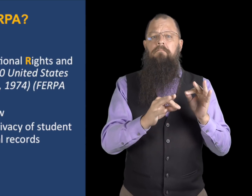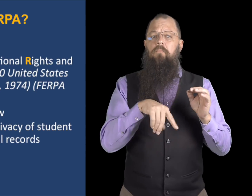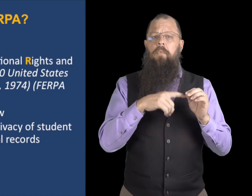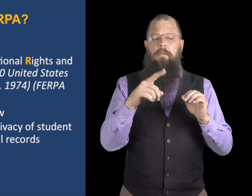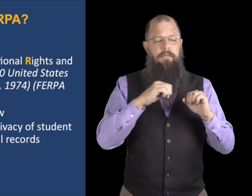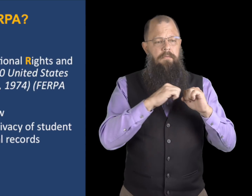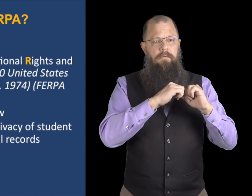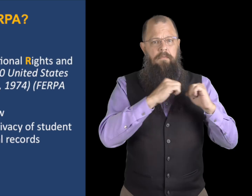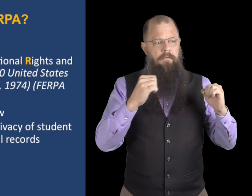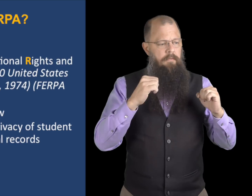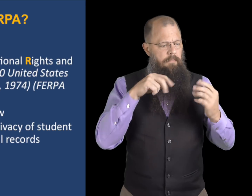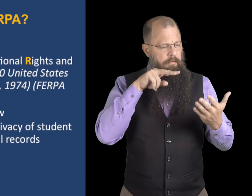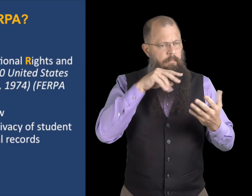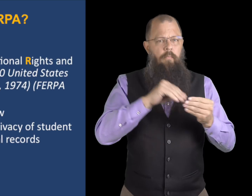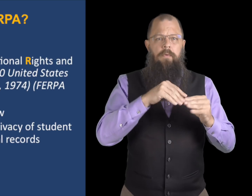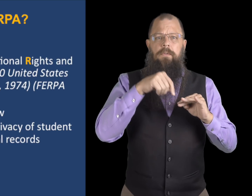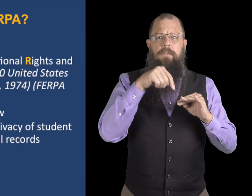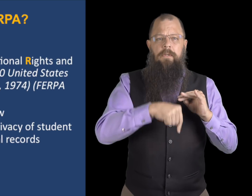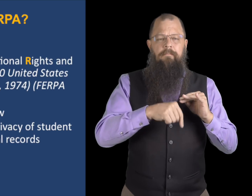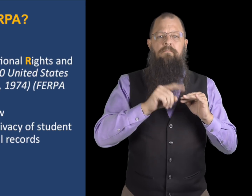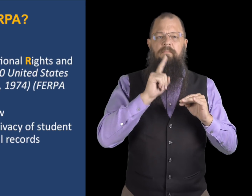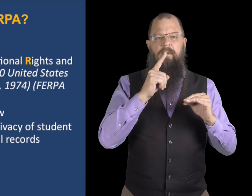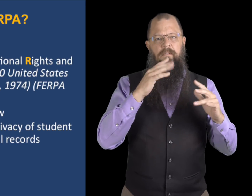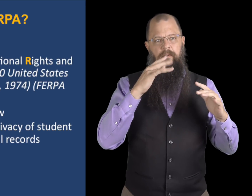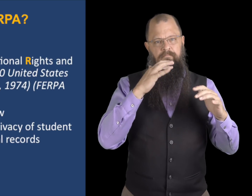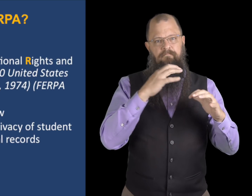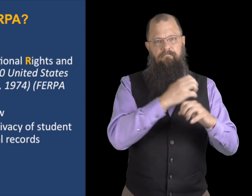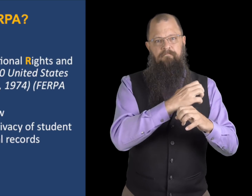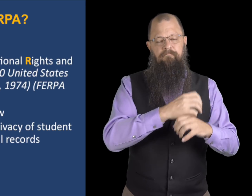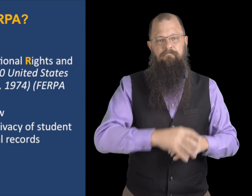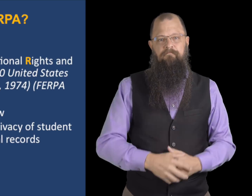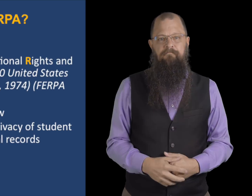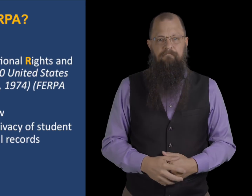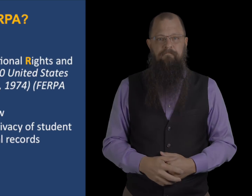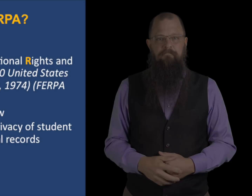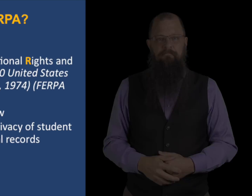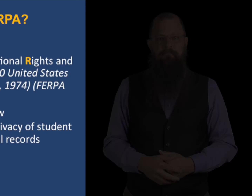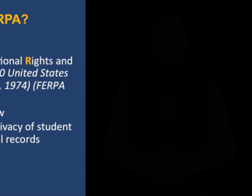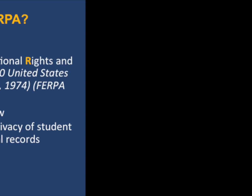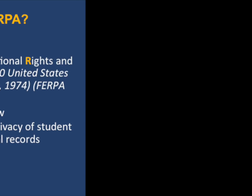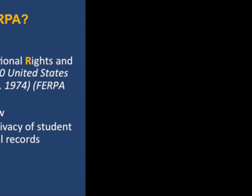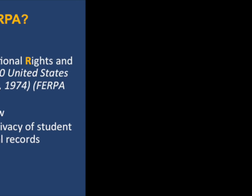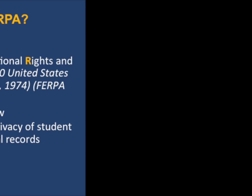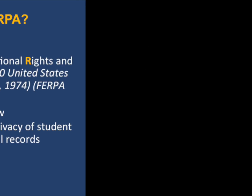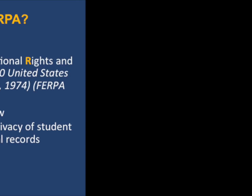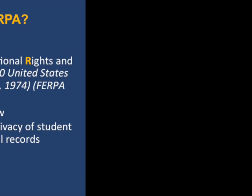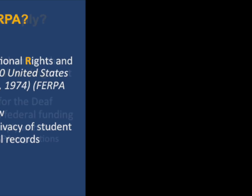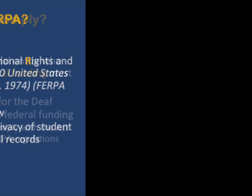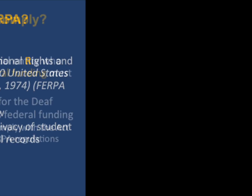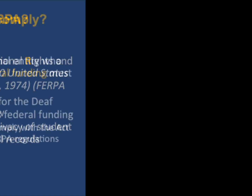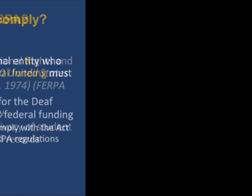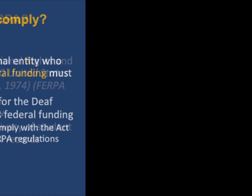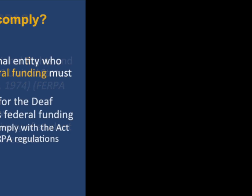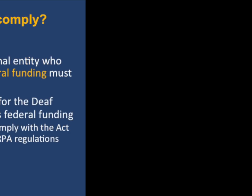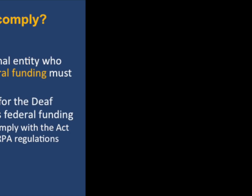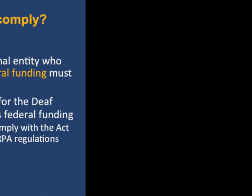appears to be simple, but upon further review you'll find it to be quite complex